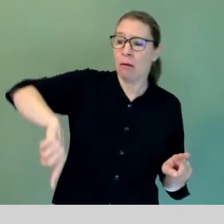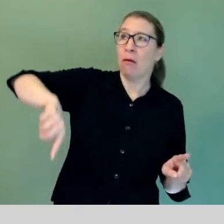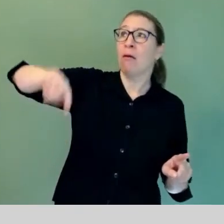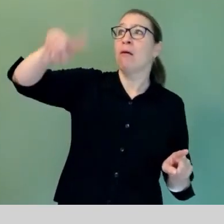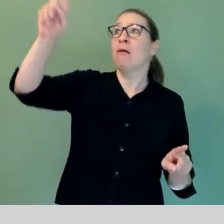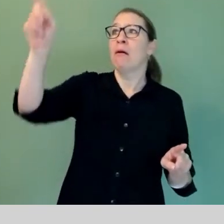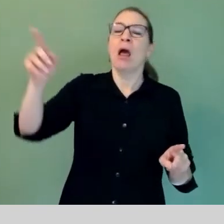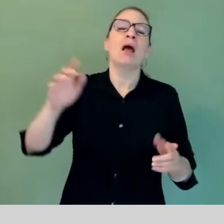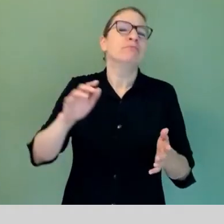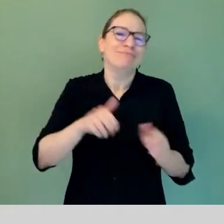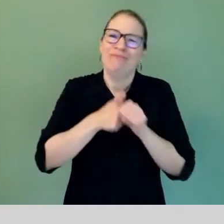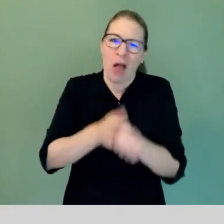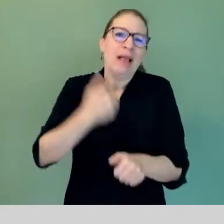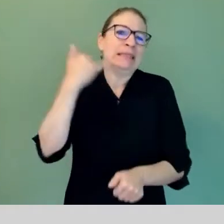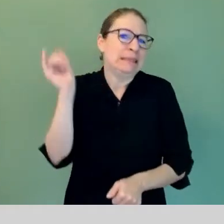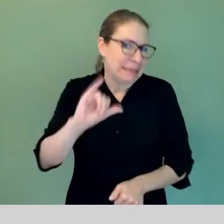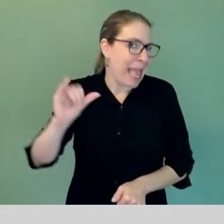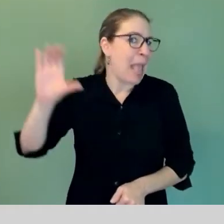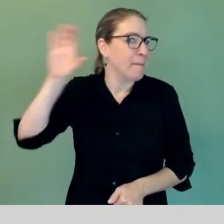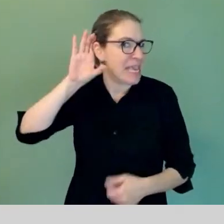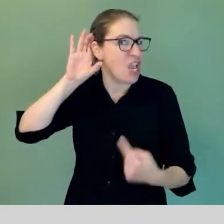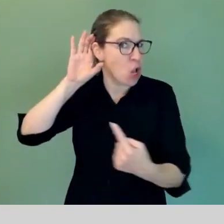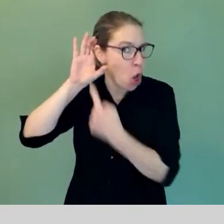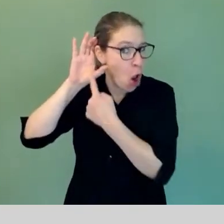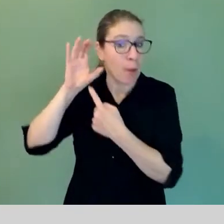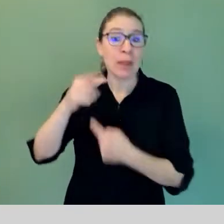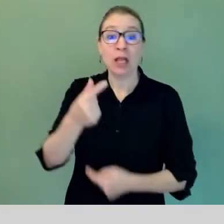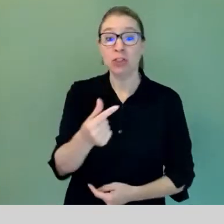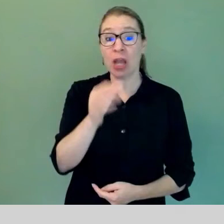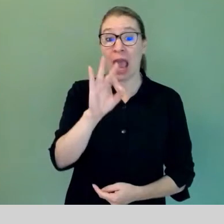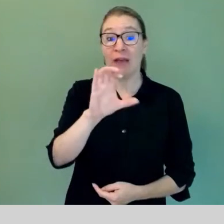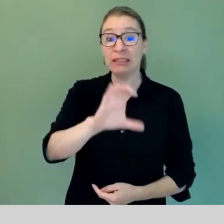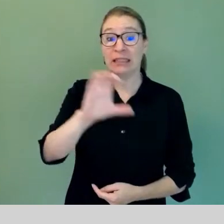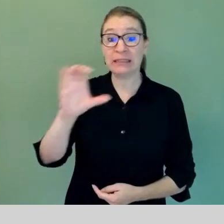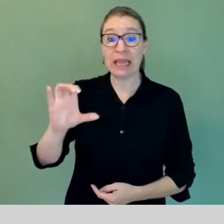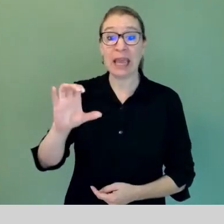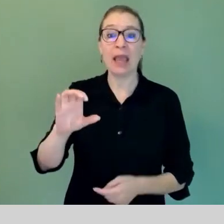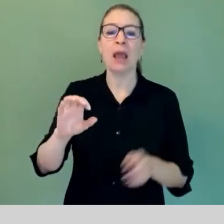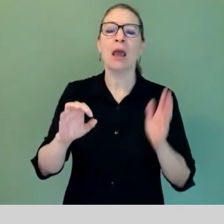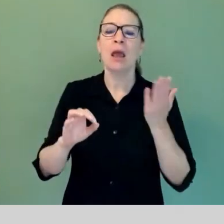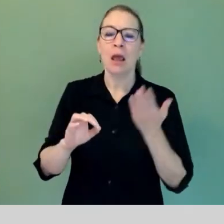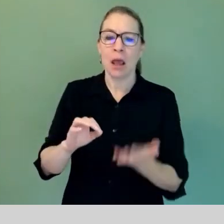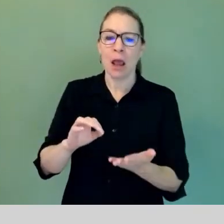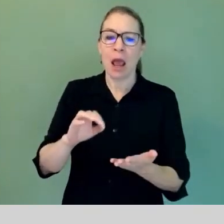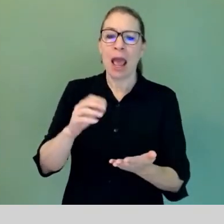So this again takes full inspiration from how the human ear works. And this gammatone filter bank is also considered